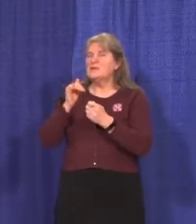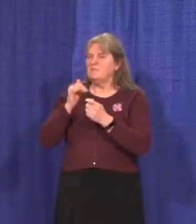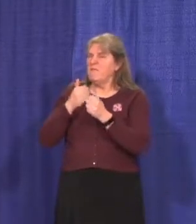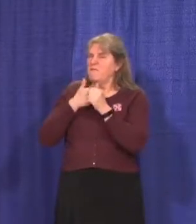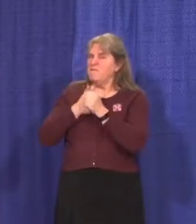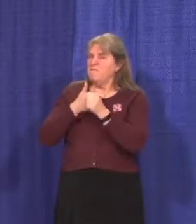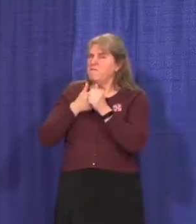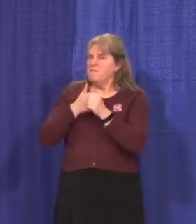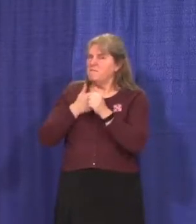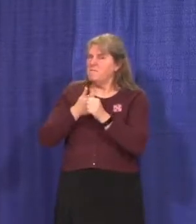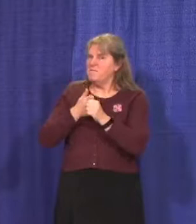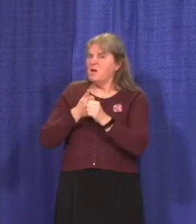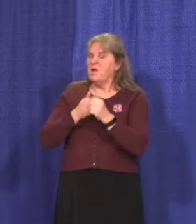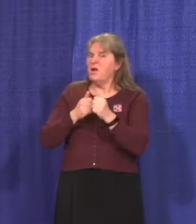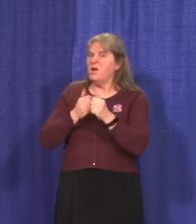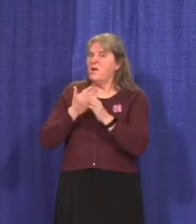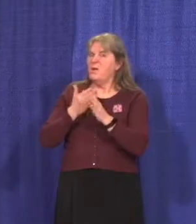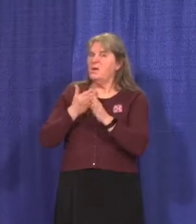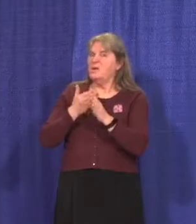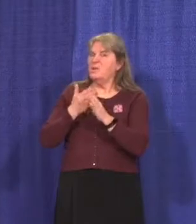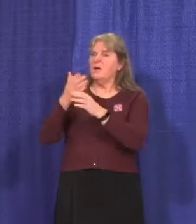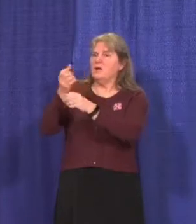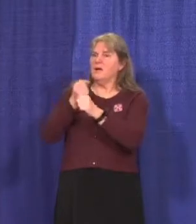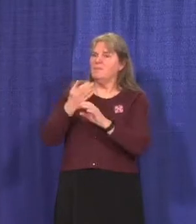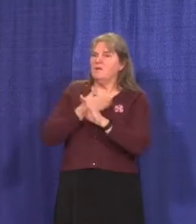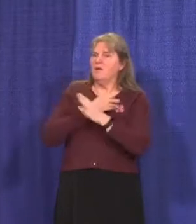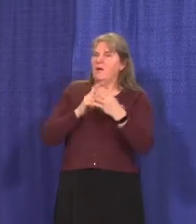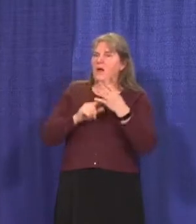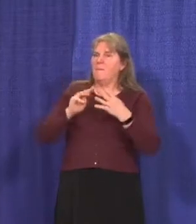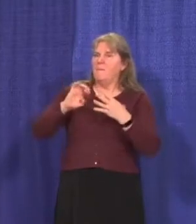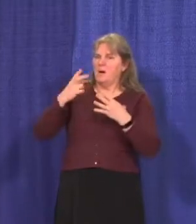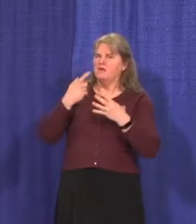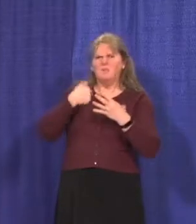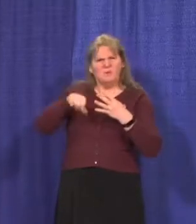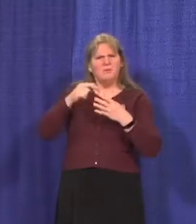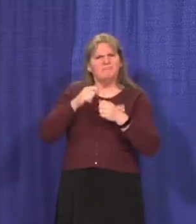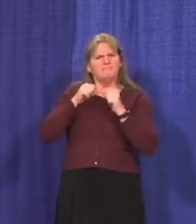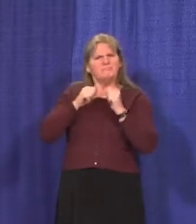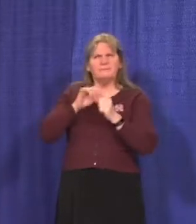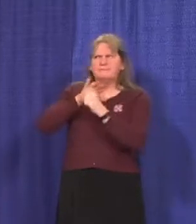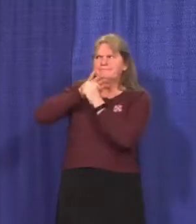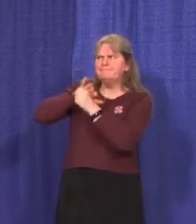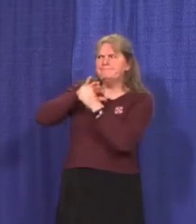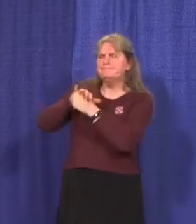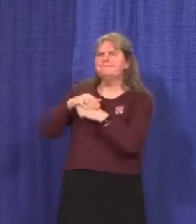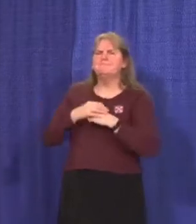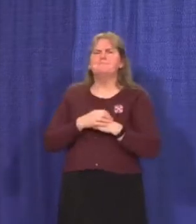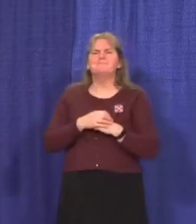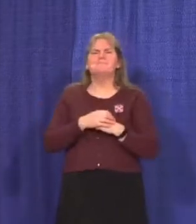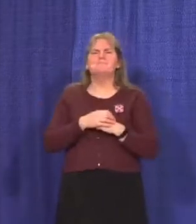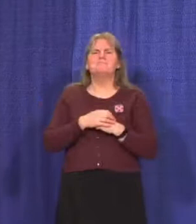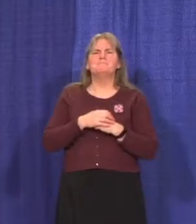And we're putting the pressure on again. My message to Ottawa, stay with